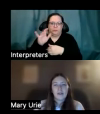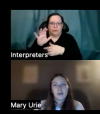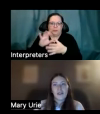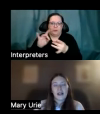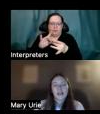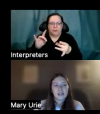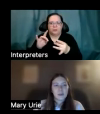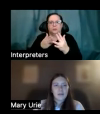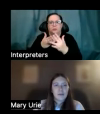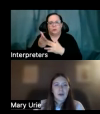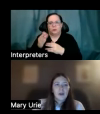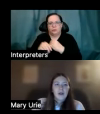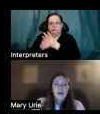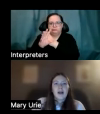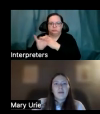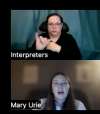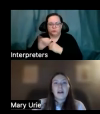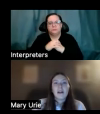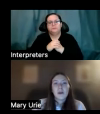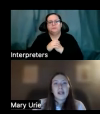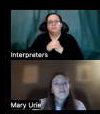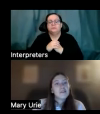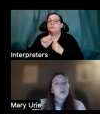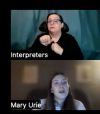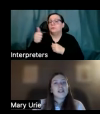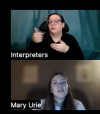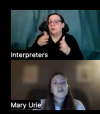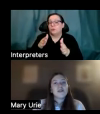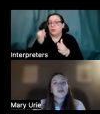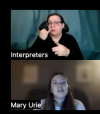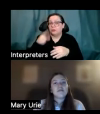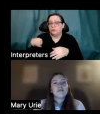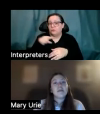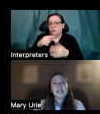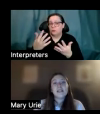through that as well. Another way if you're wanting to meet